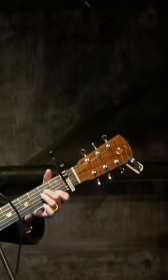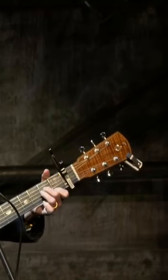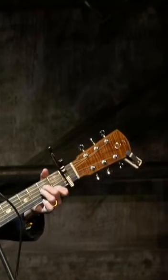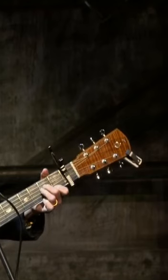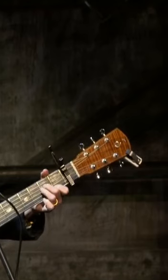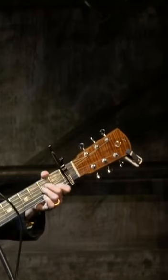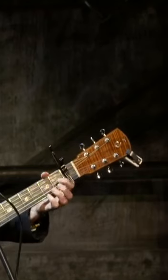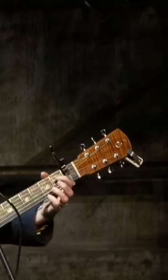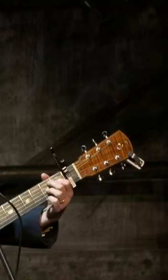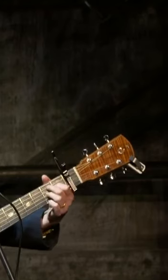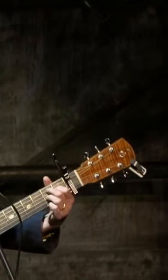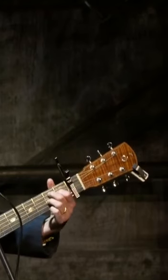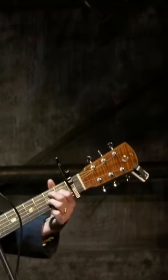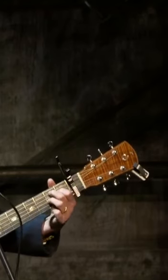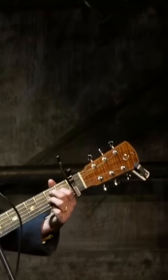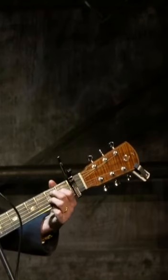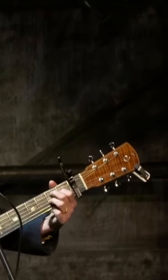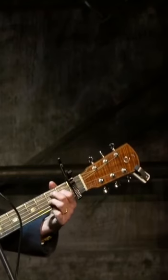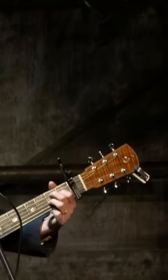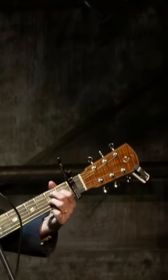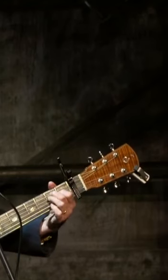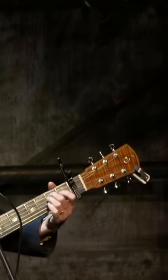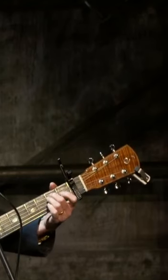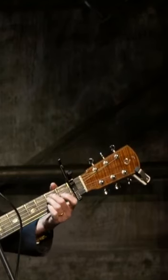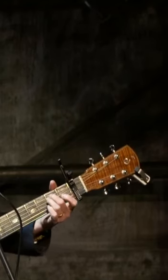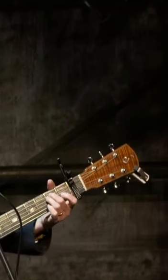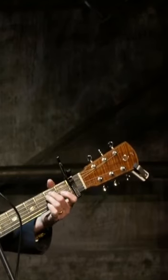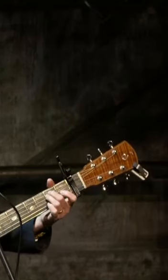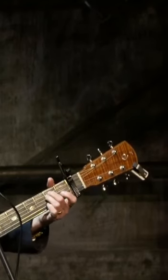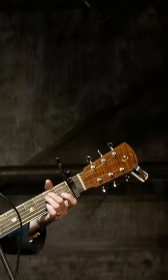# Who search to be reborn tonight